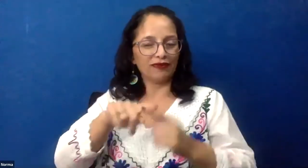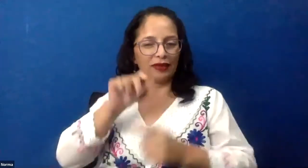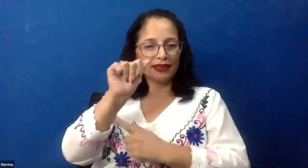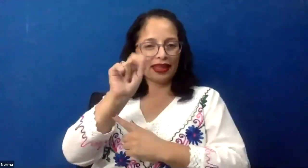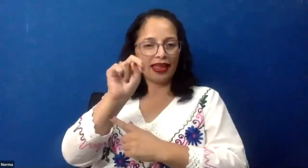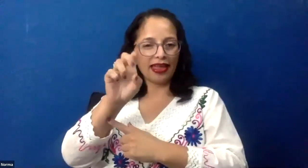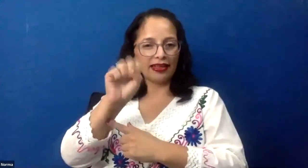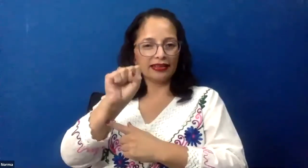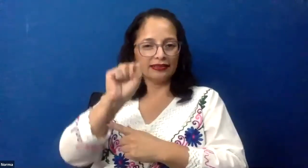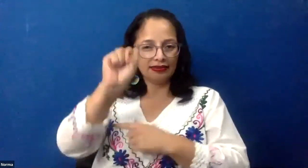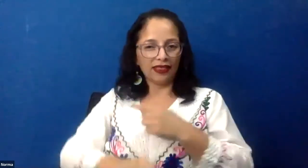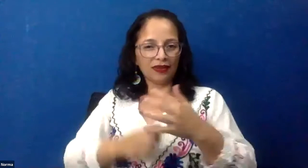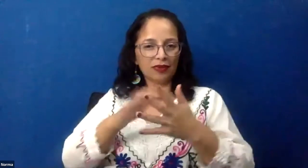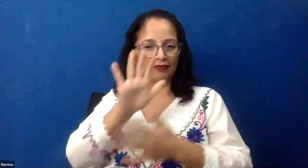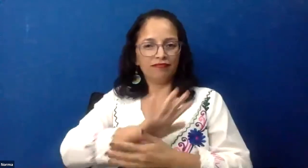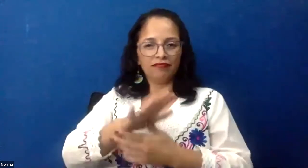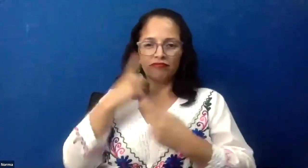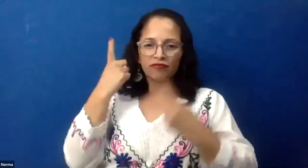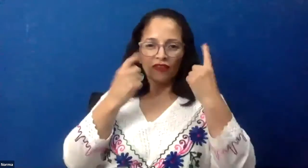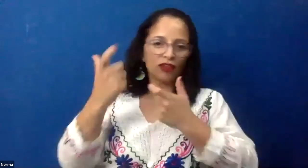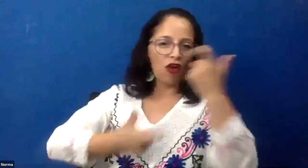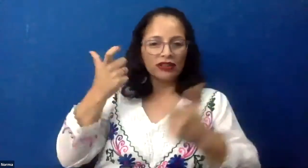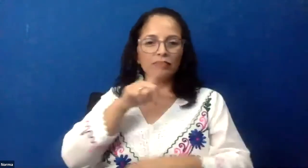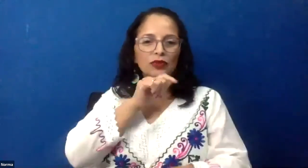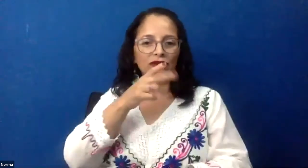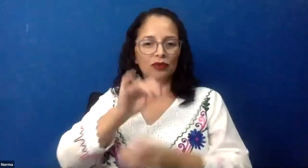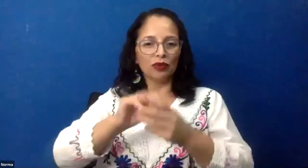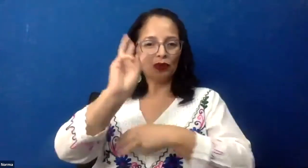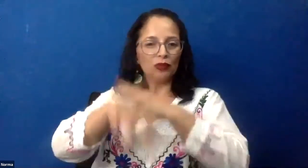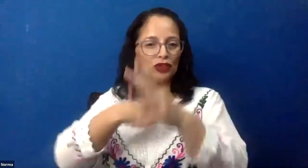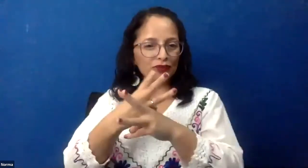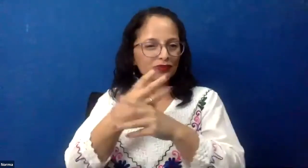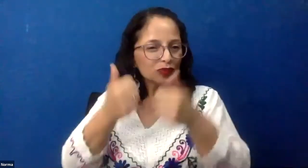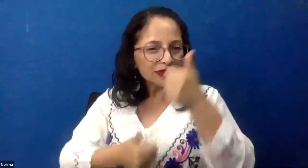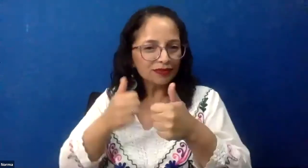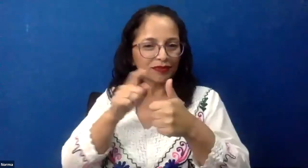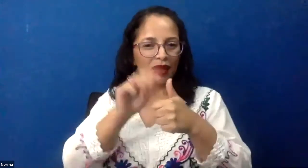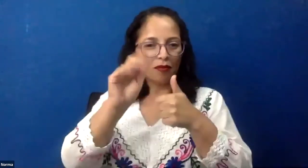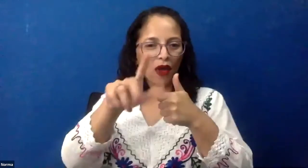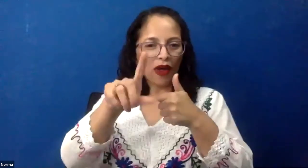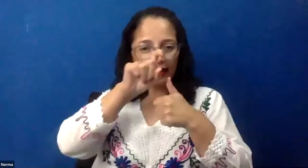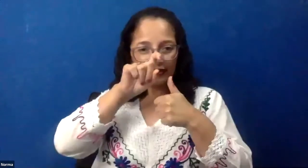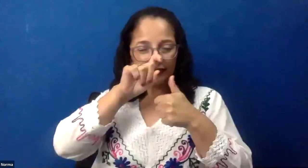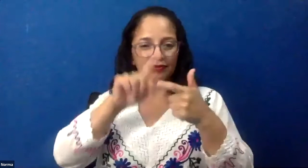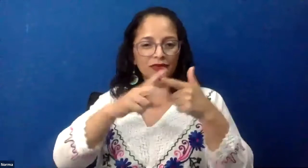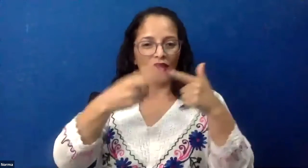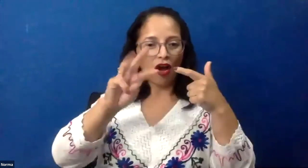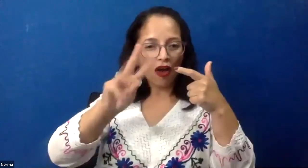This bird of prey from the Andes is considered the biggest bird of prey in the world. Which one is it--